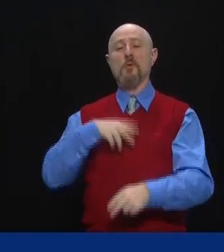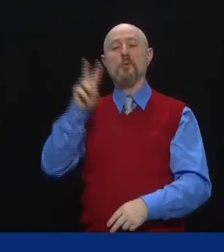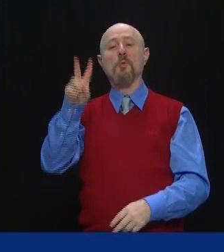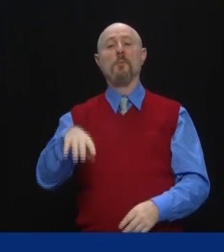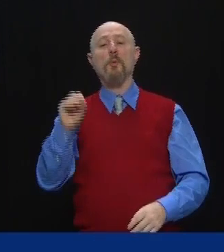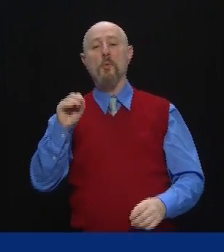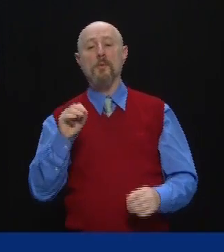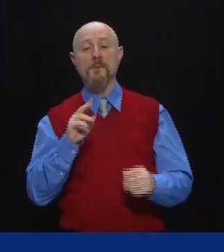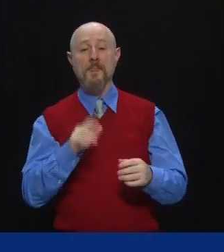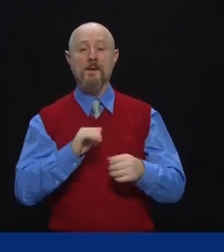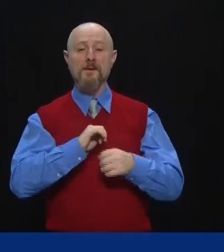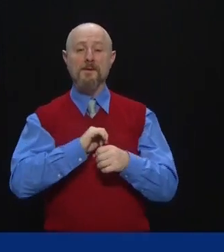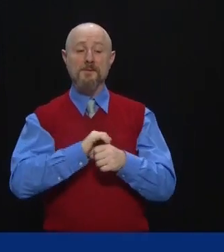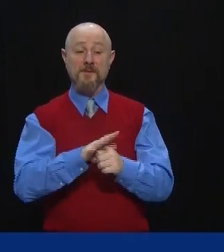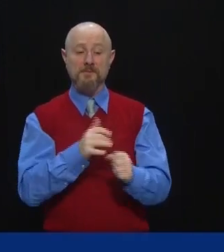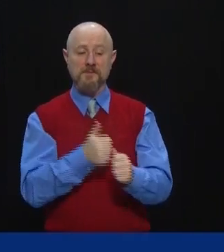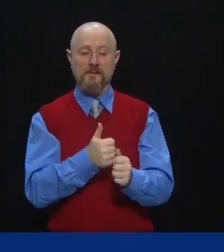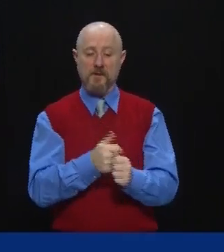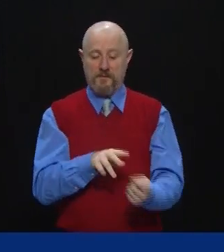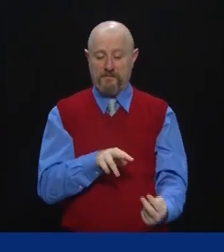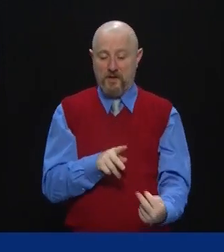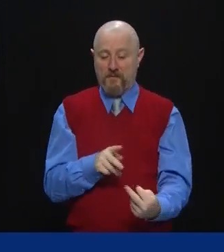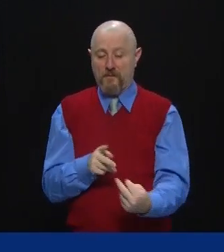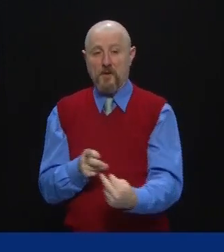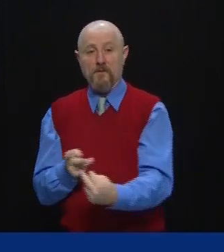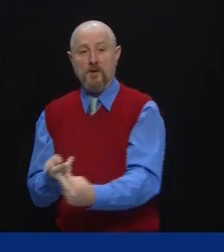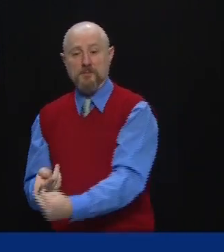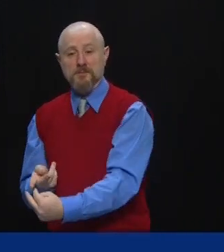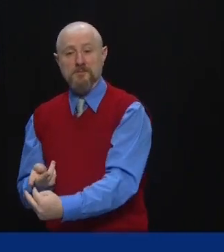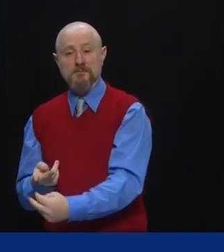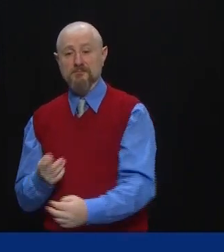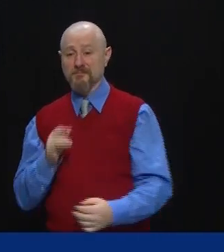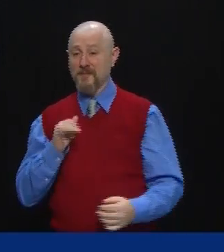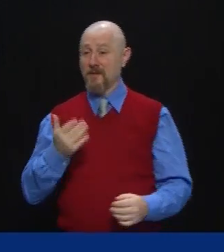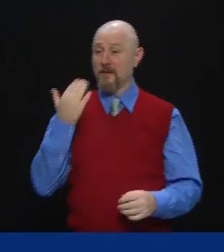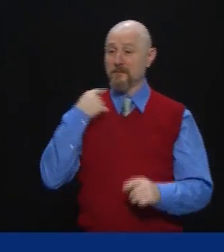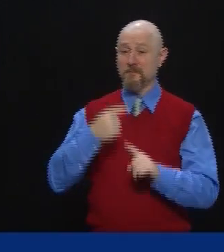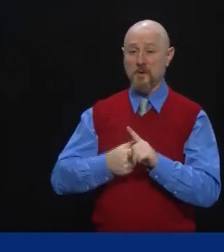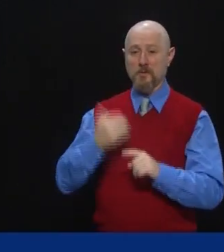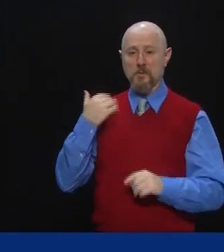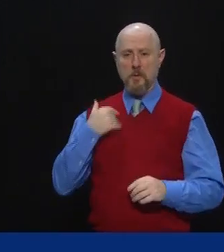SO WHAT ARE WE GOING TO DO AND WHY ARE WE EVING DOING A 2.0? BECAUSE THE VIRUS IS CHANGING SO